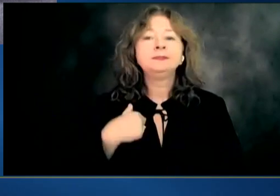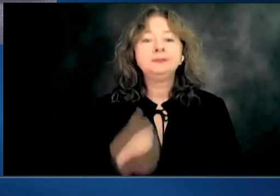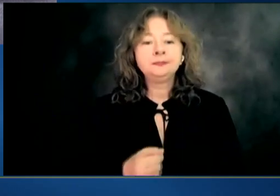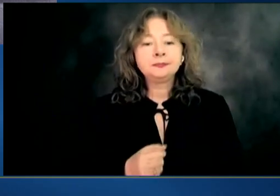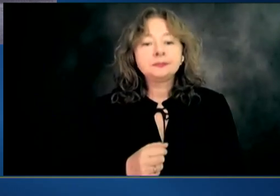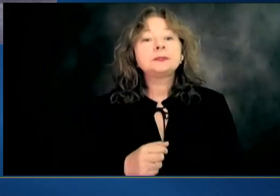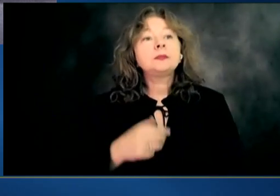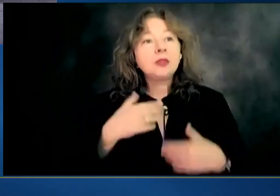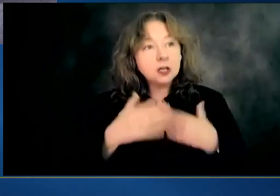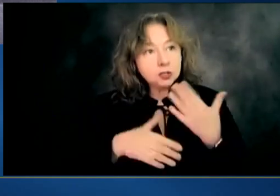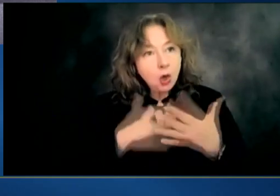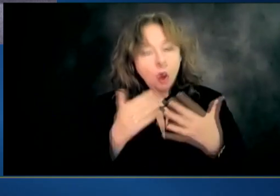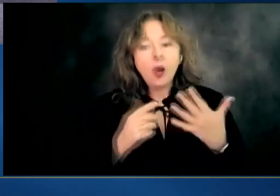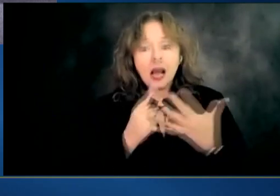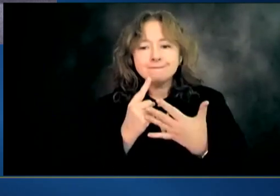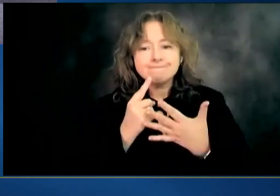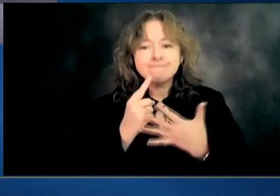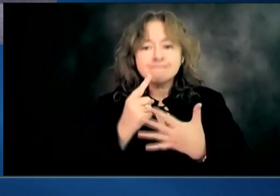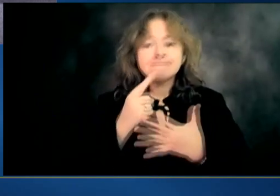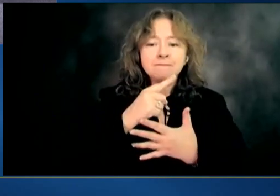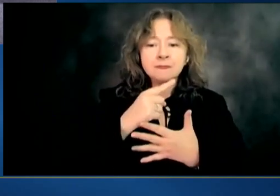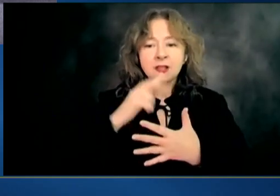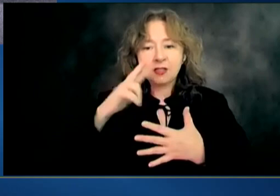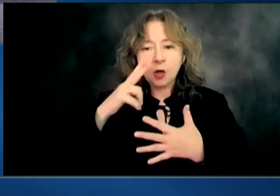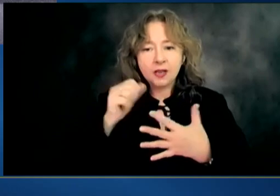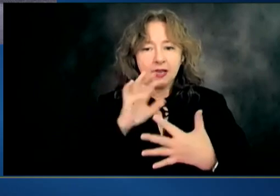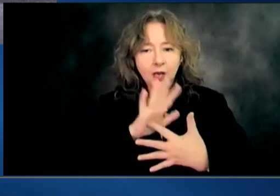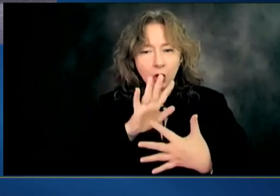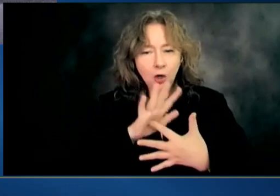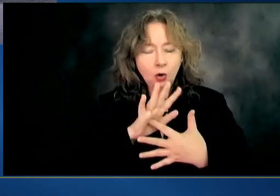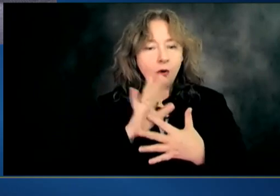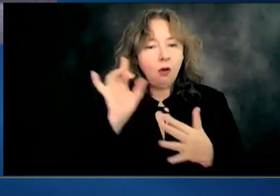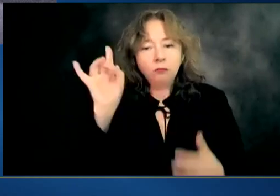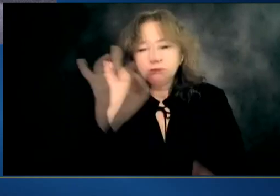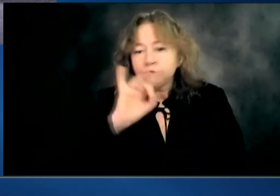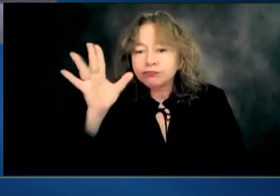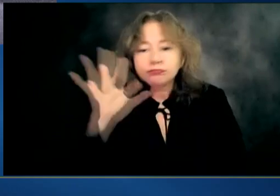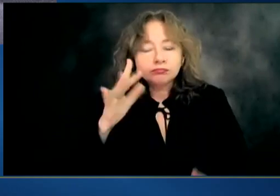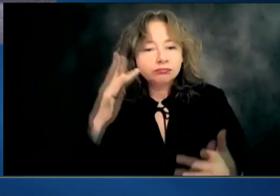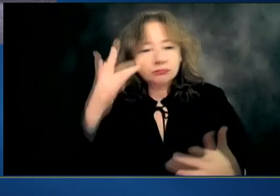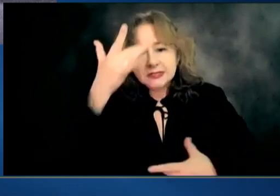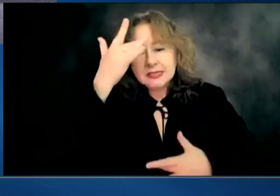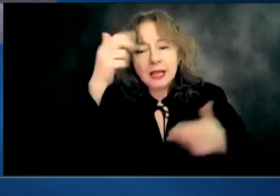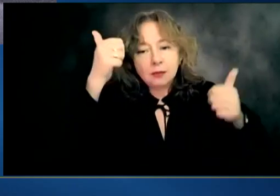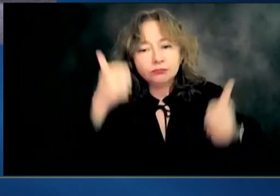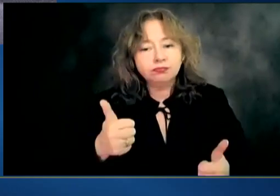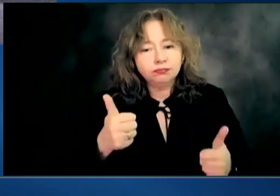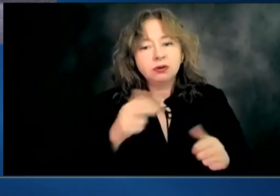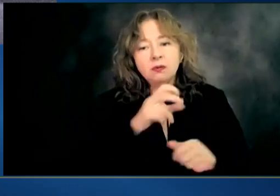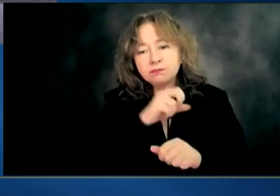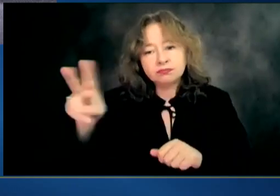third year of college, when I had a very severe episode, and I went to the hospital in Raleigh.